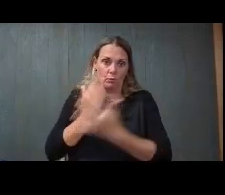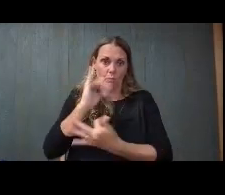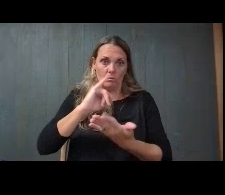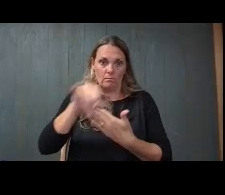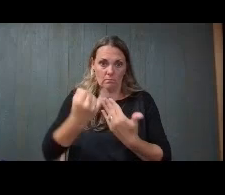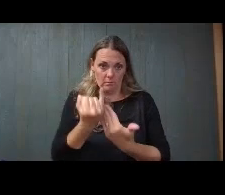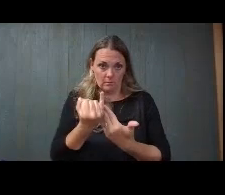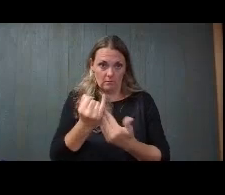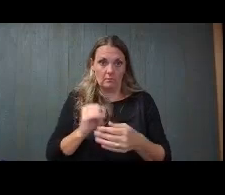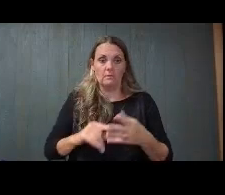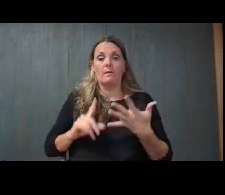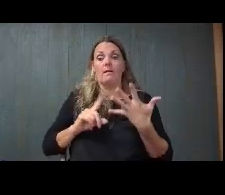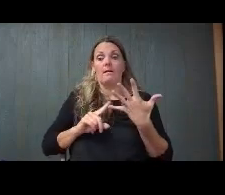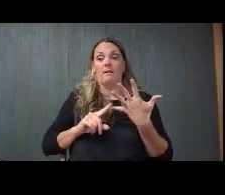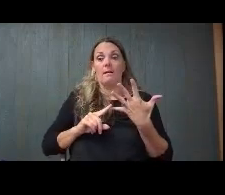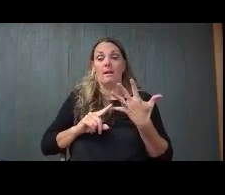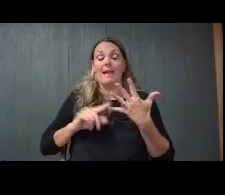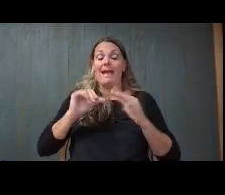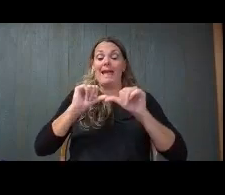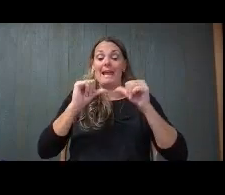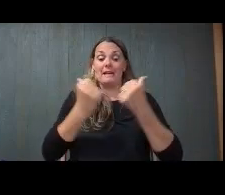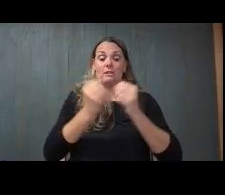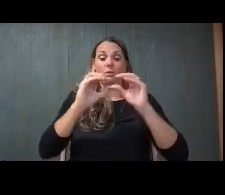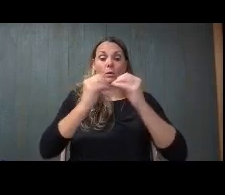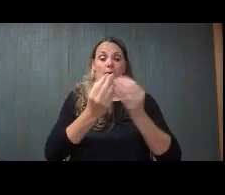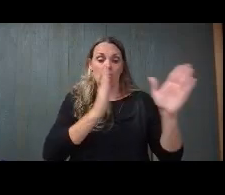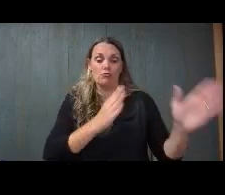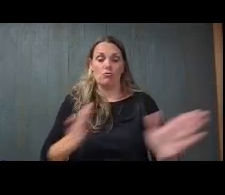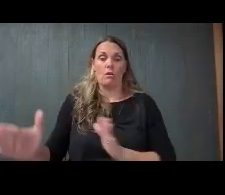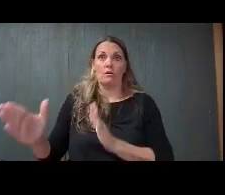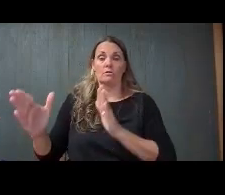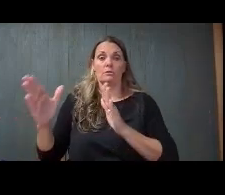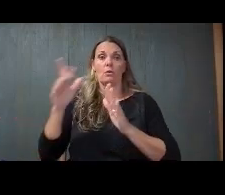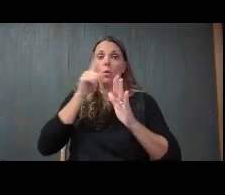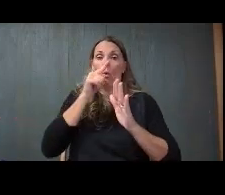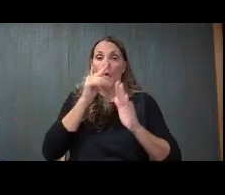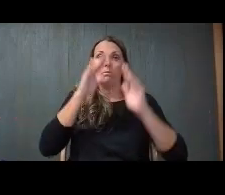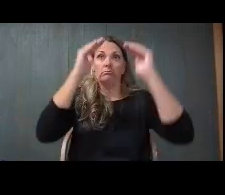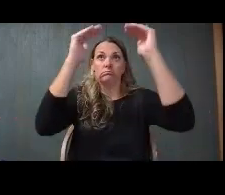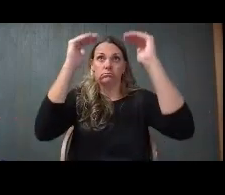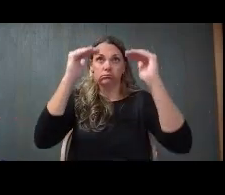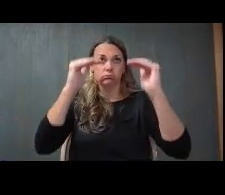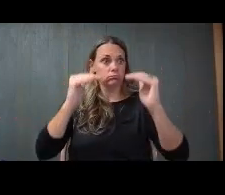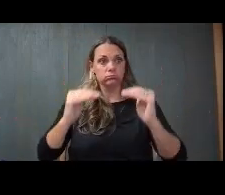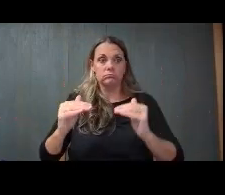agency organizational chart with additional information on project funded positions.